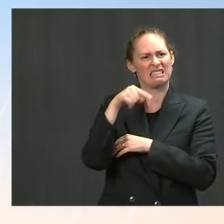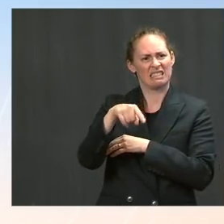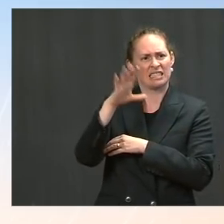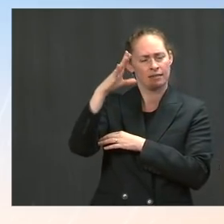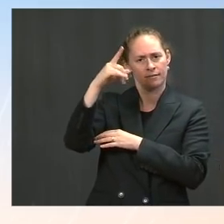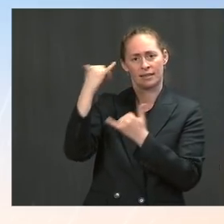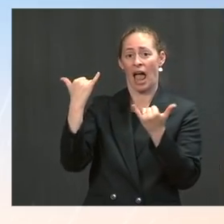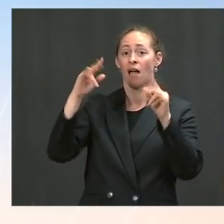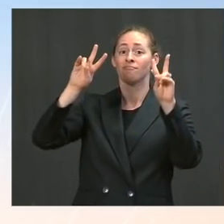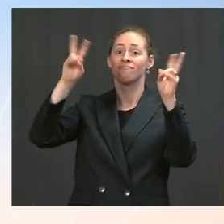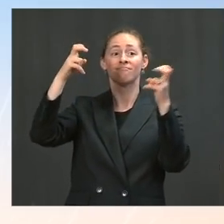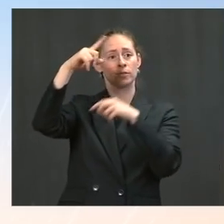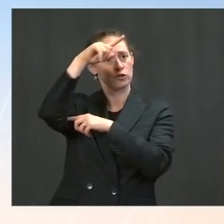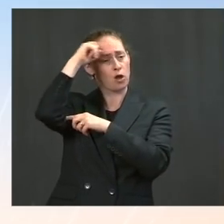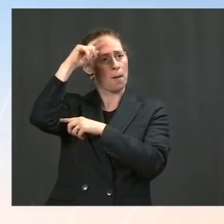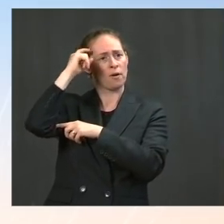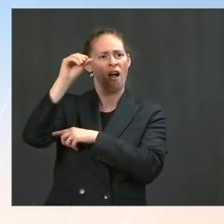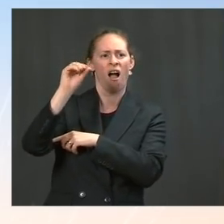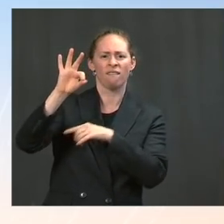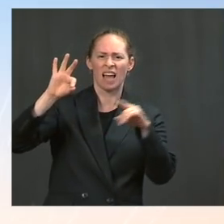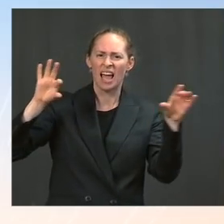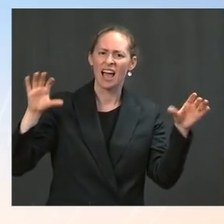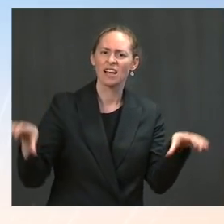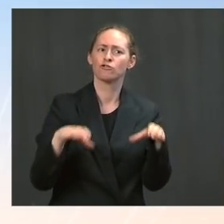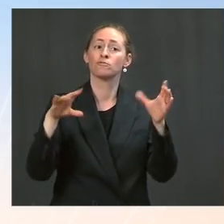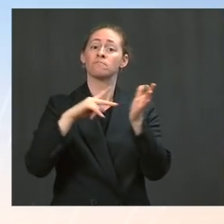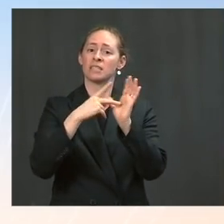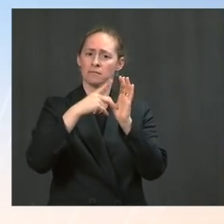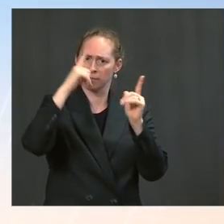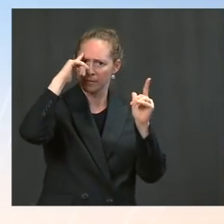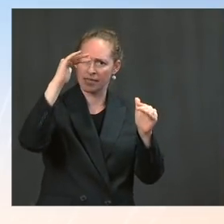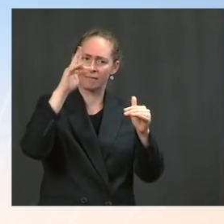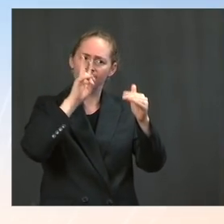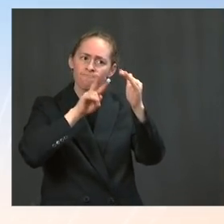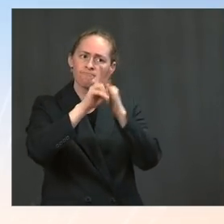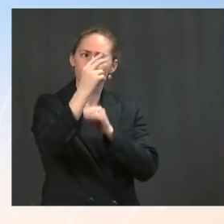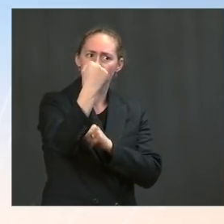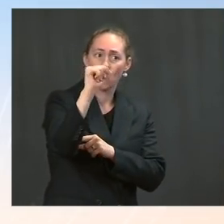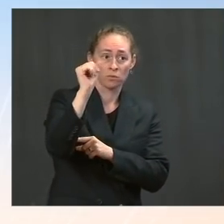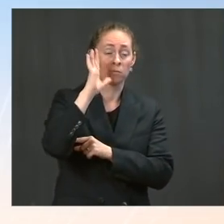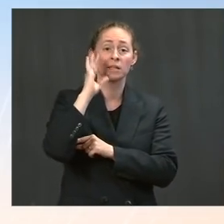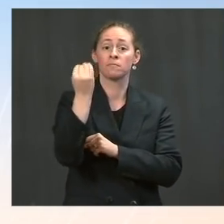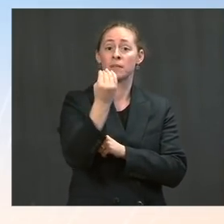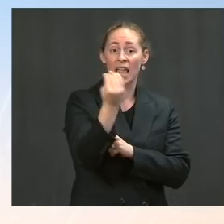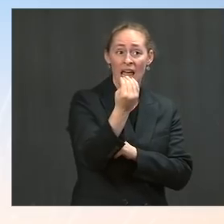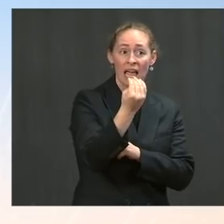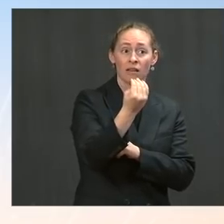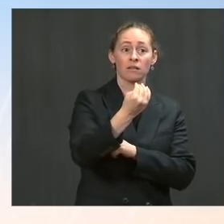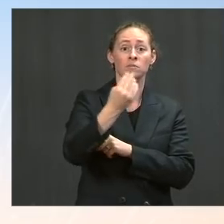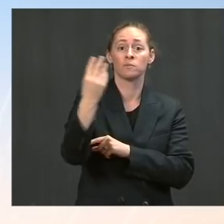he's going to have a bunch of women out on Monday. There's going to be more protests on Wednesday. More arrests -- they're anticipating arrest